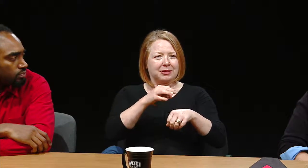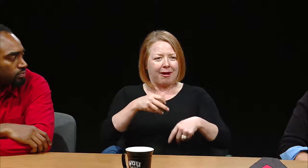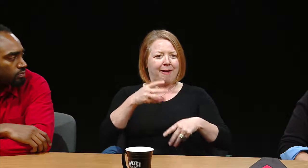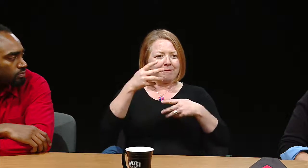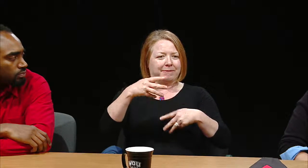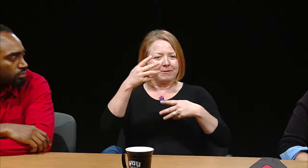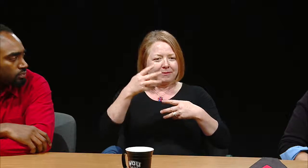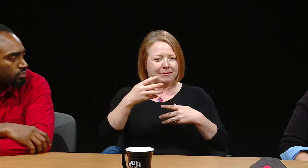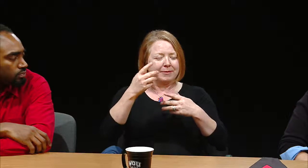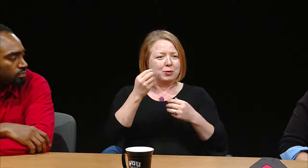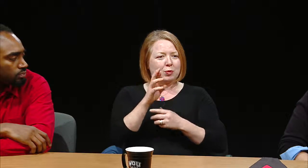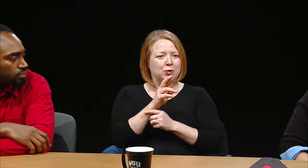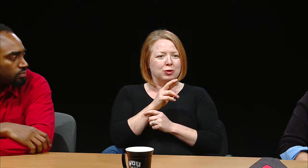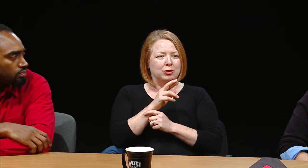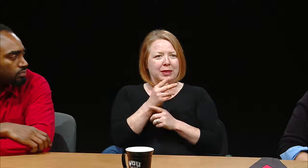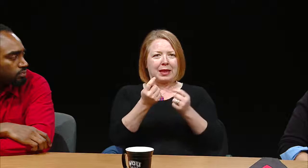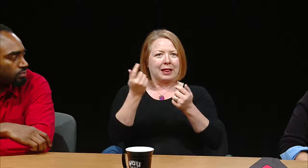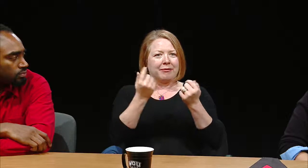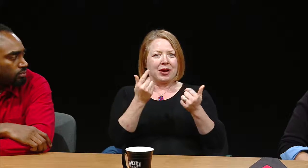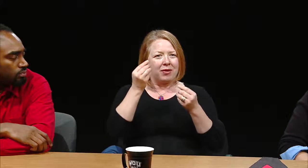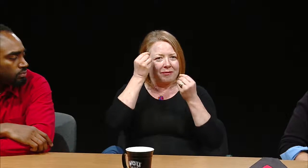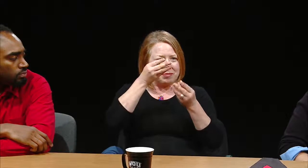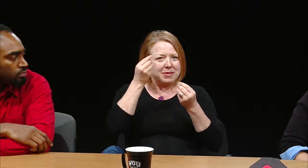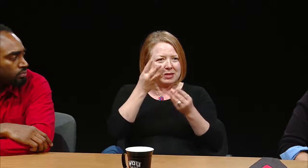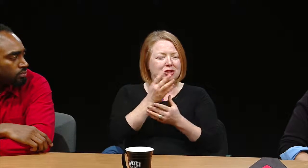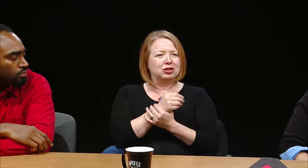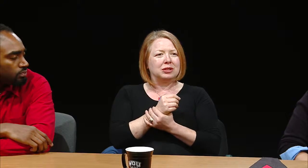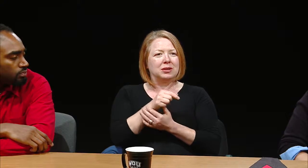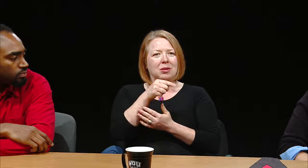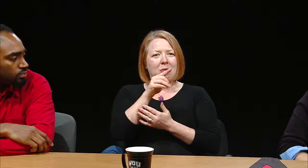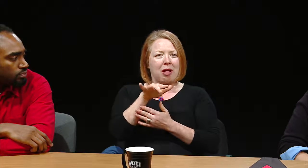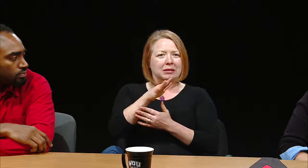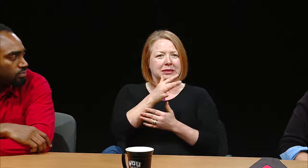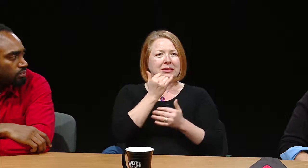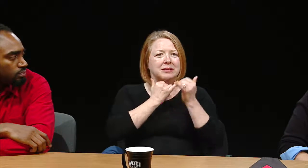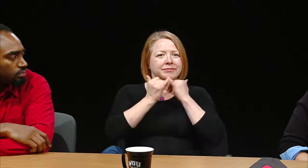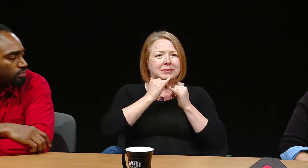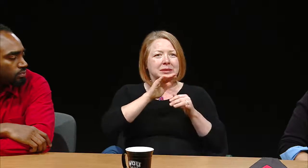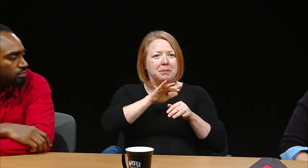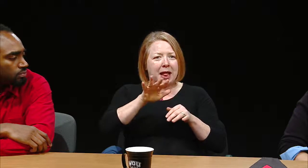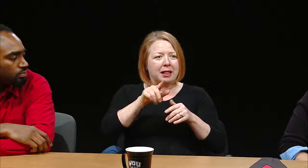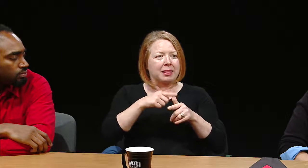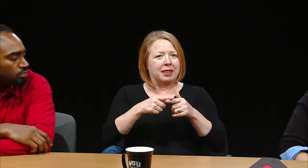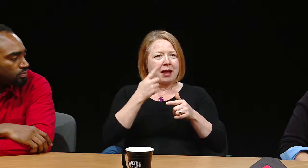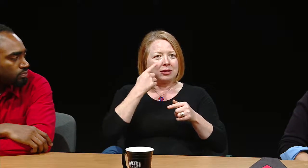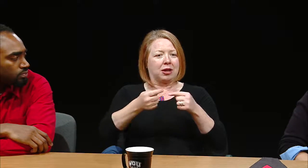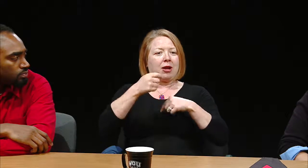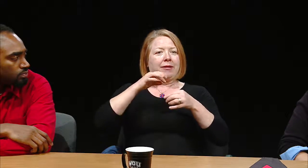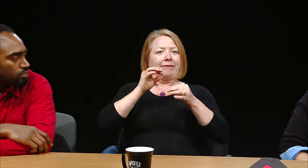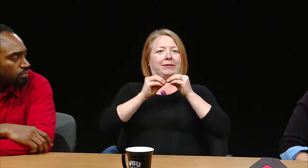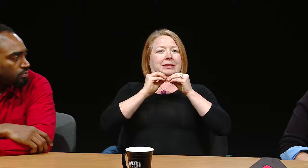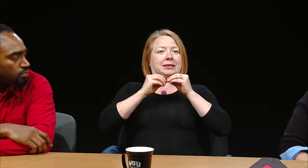So an important video that I remember that just spoke volumes to me was one that --